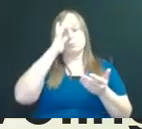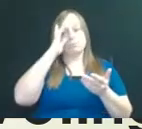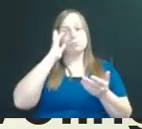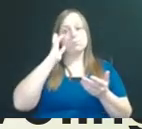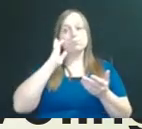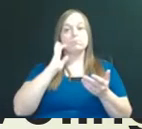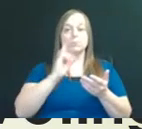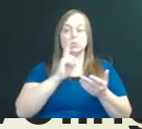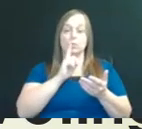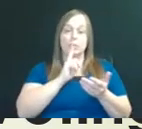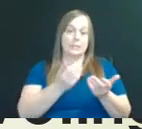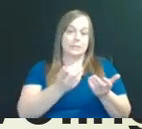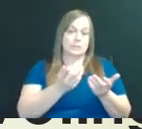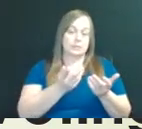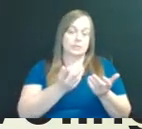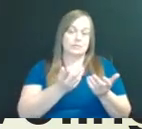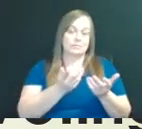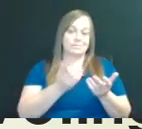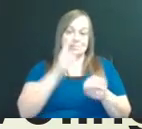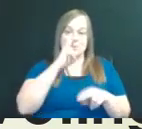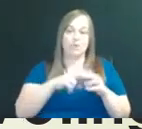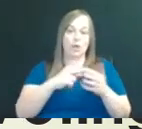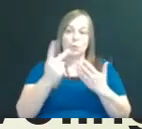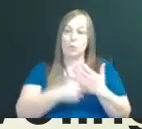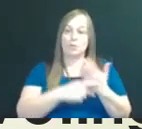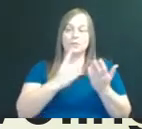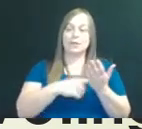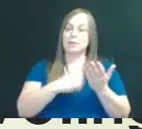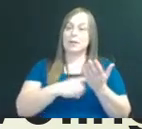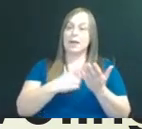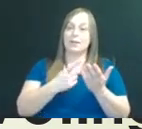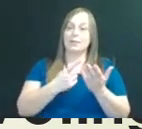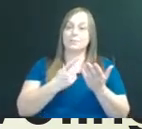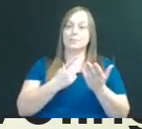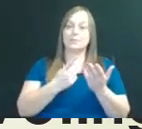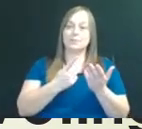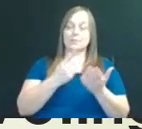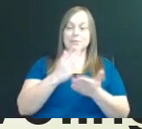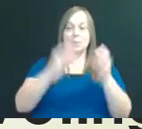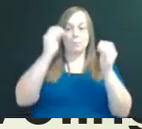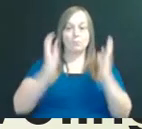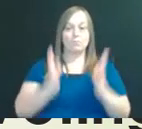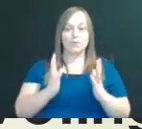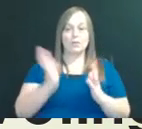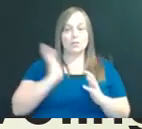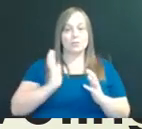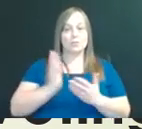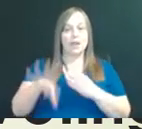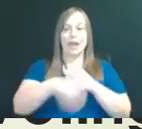It's really well received. There's times where some of the professors have offered extra credit to students